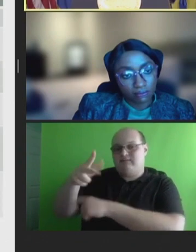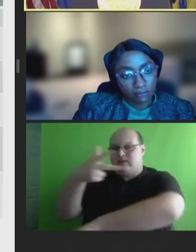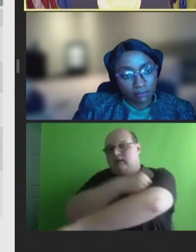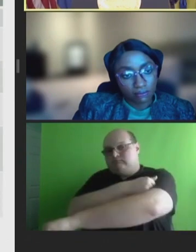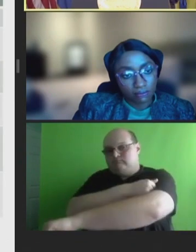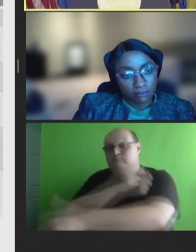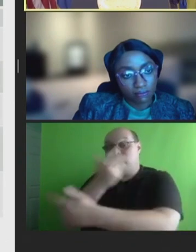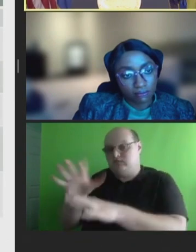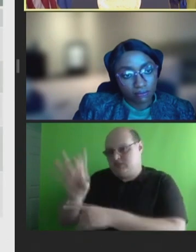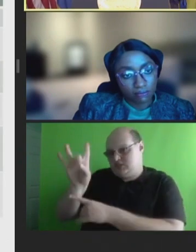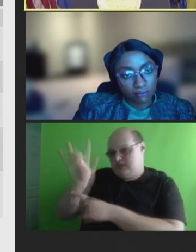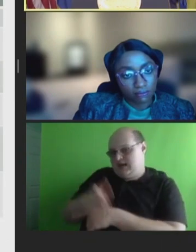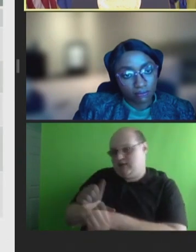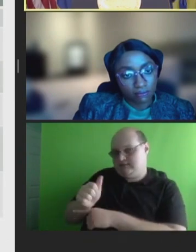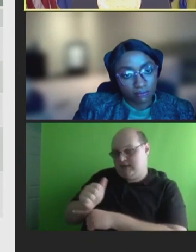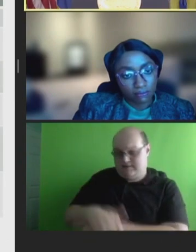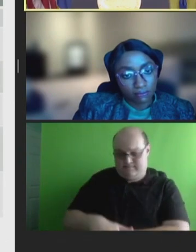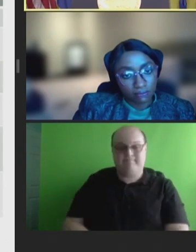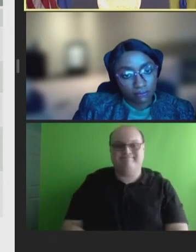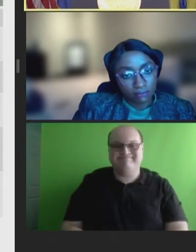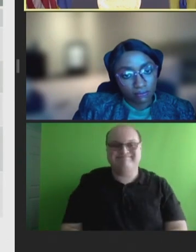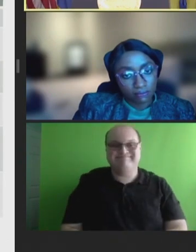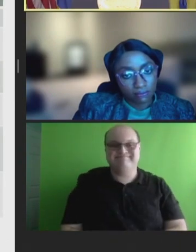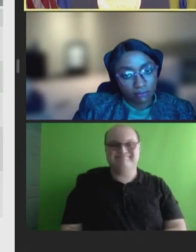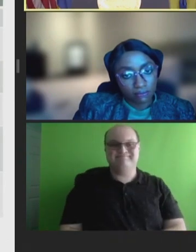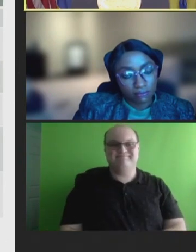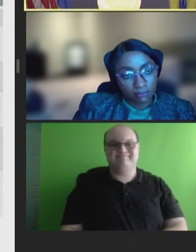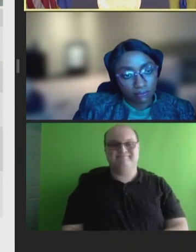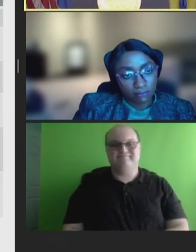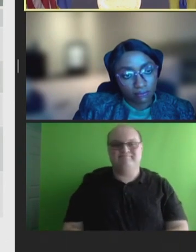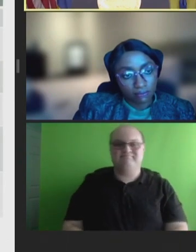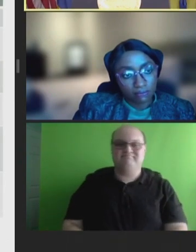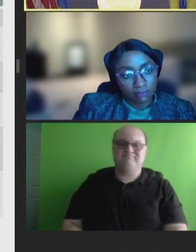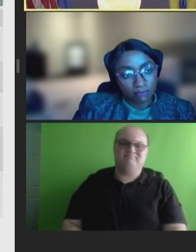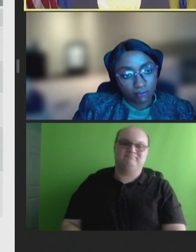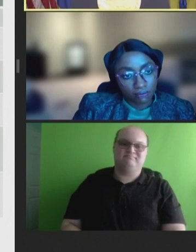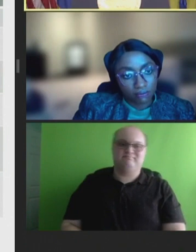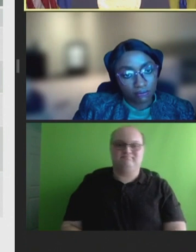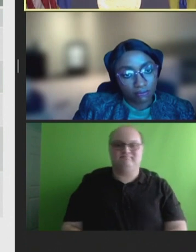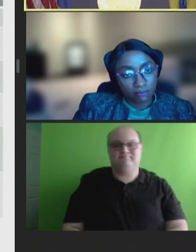Continuing sort of across the lifespan, as I said, we really are looking at the